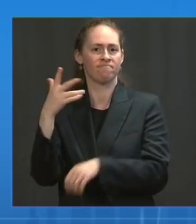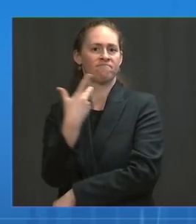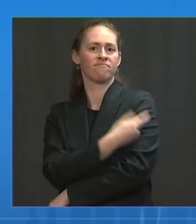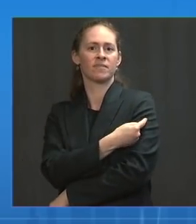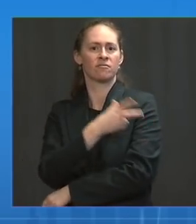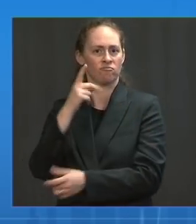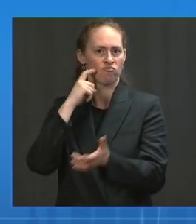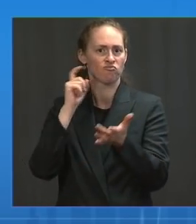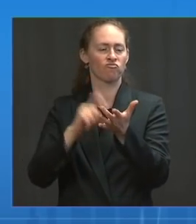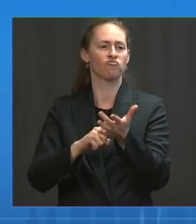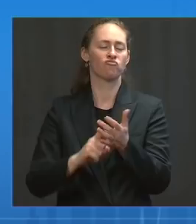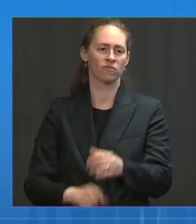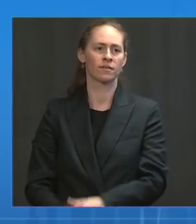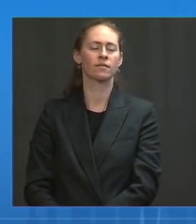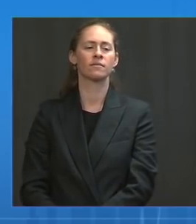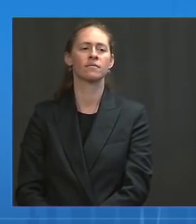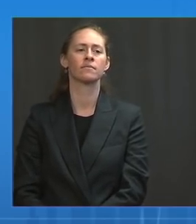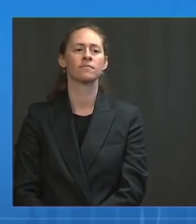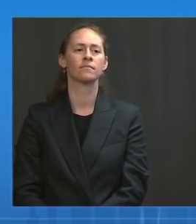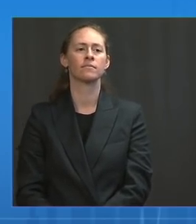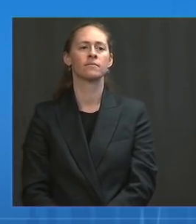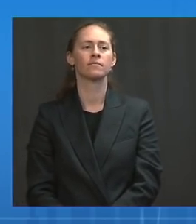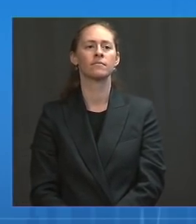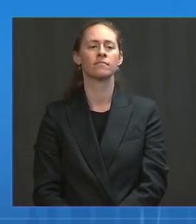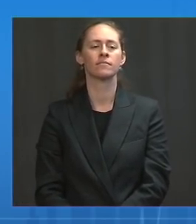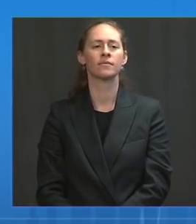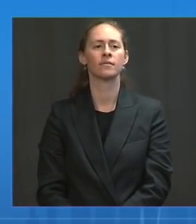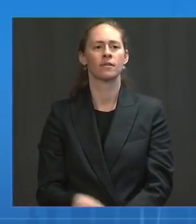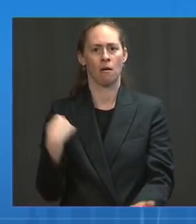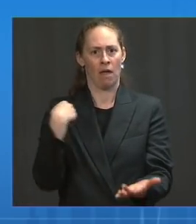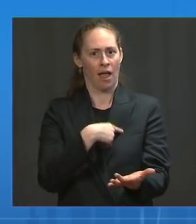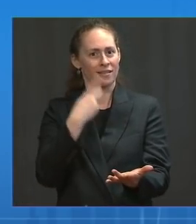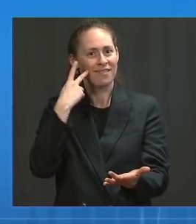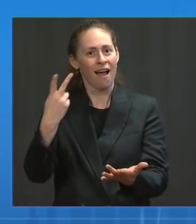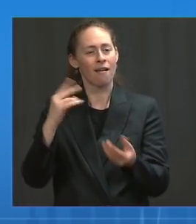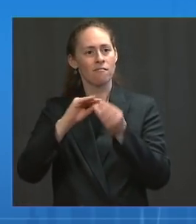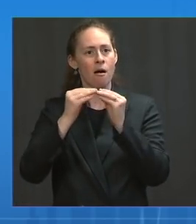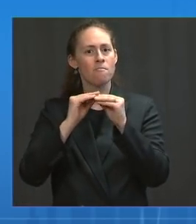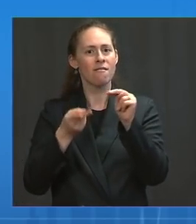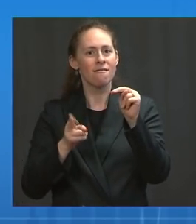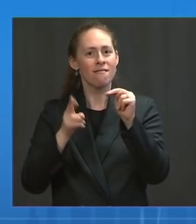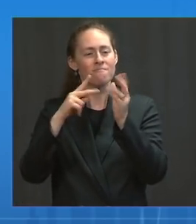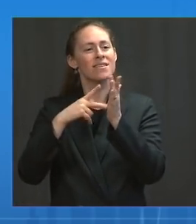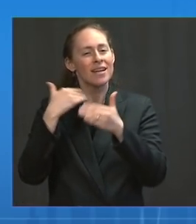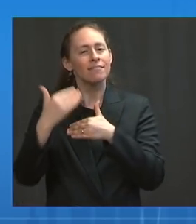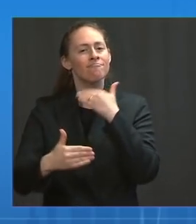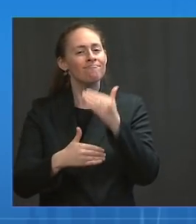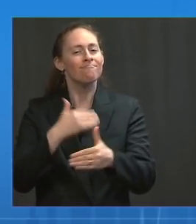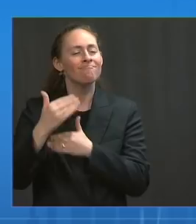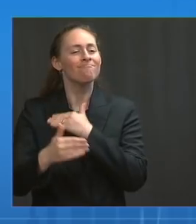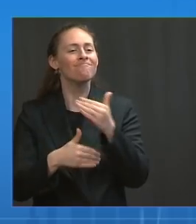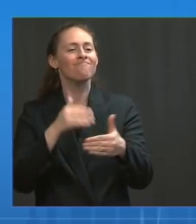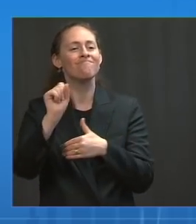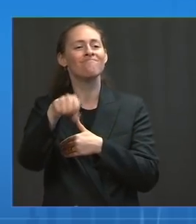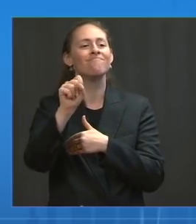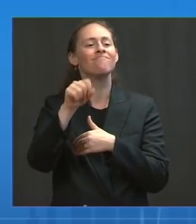So we do see progress and particularly so when we look at the federal vaccination channels, and those were set up in the very first